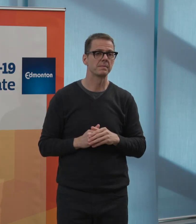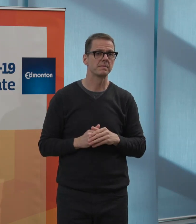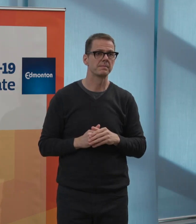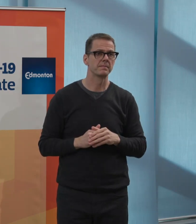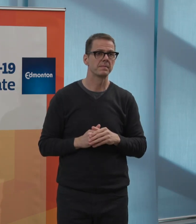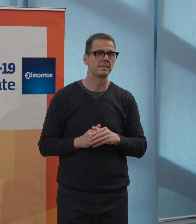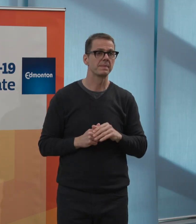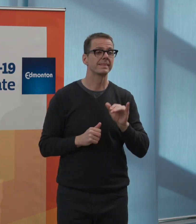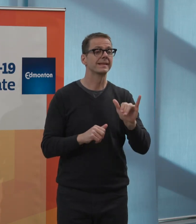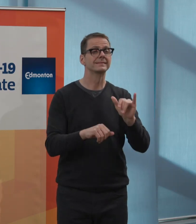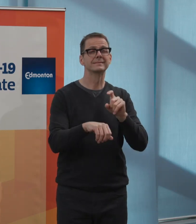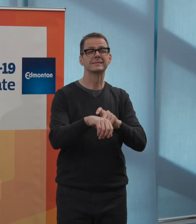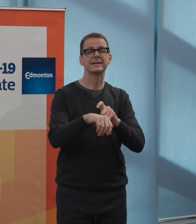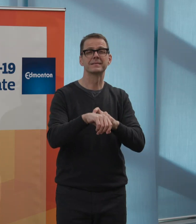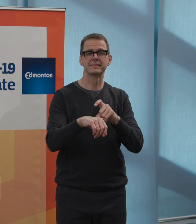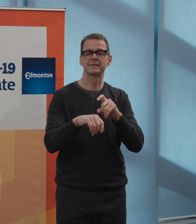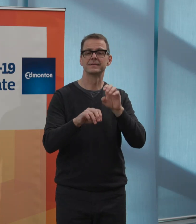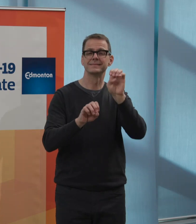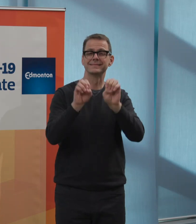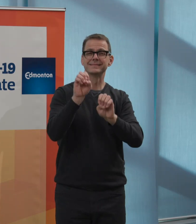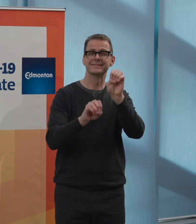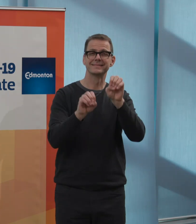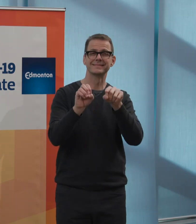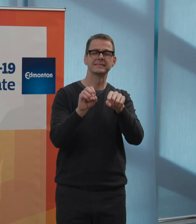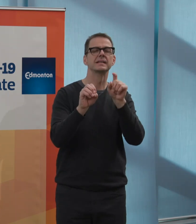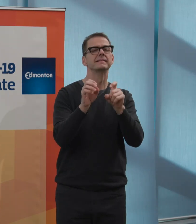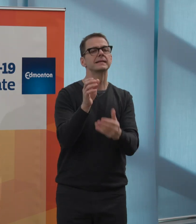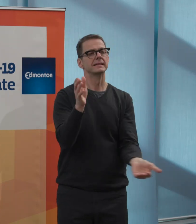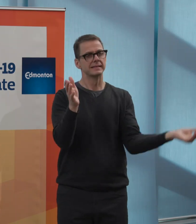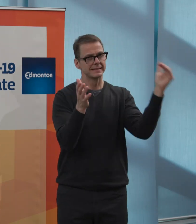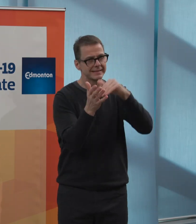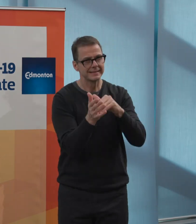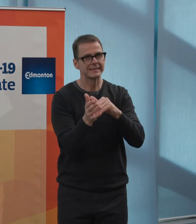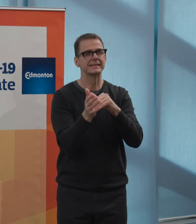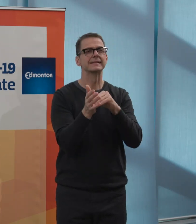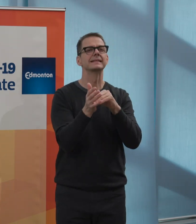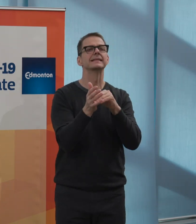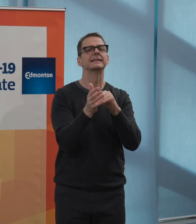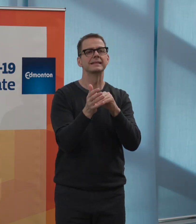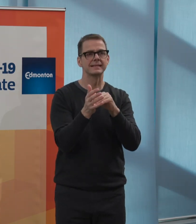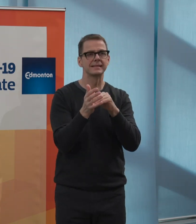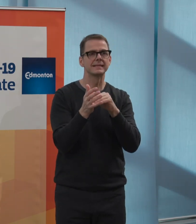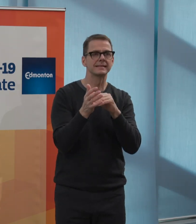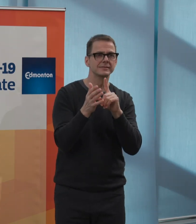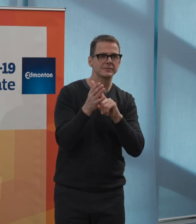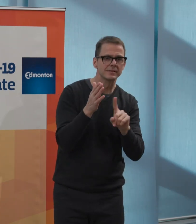do need to take any further measures from a temporary layoff perspective at